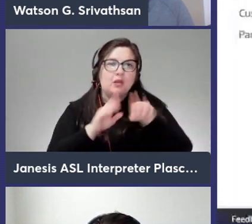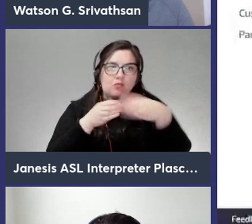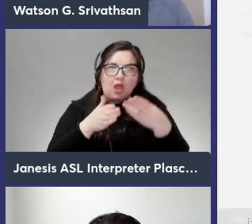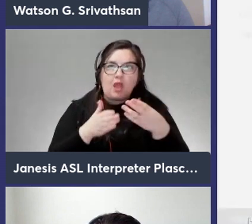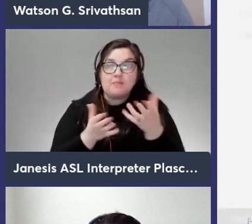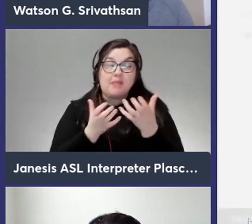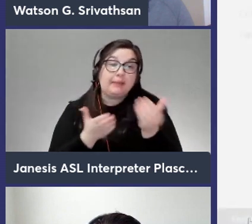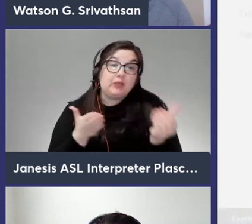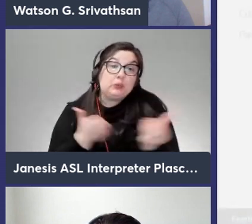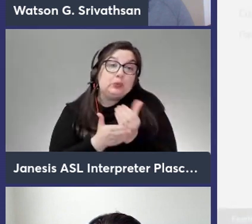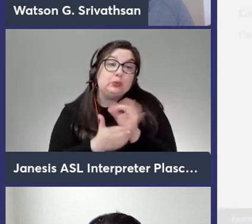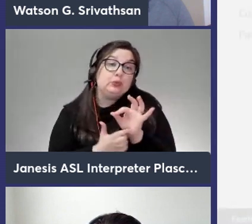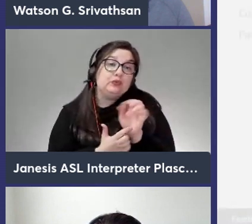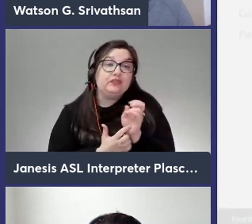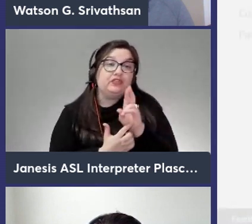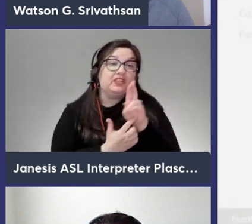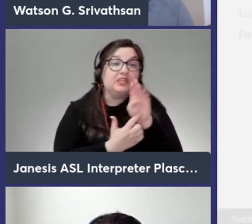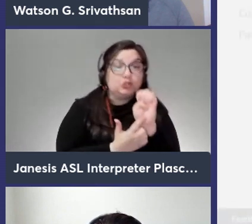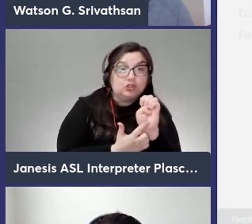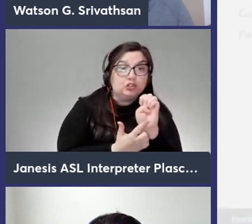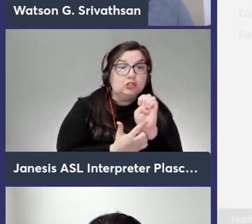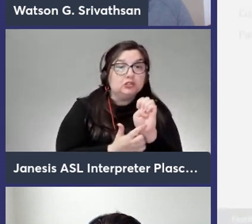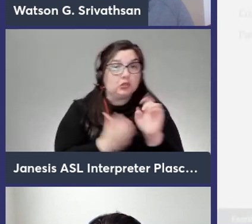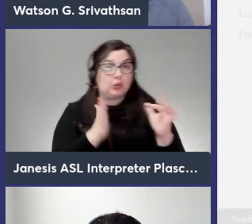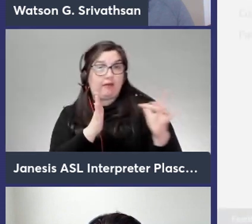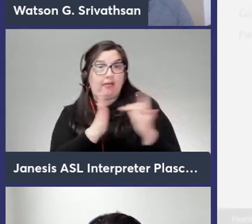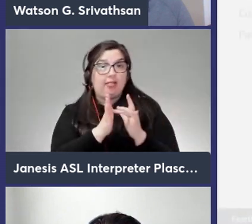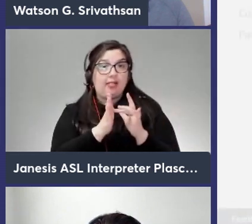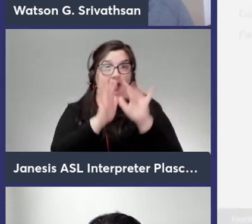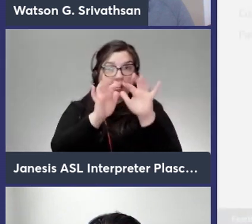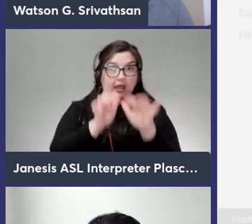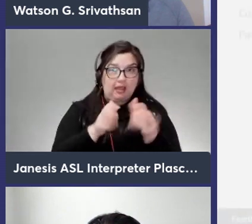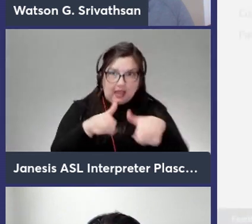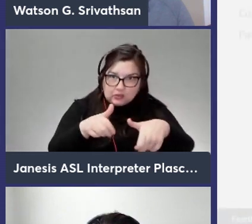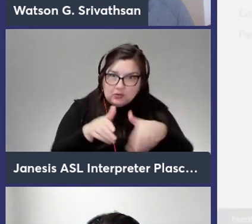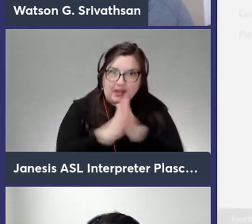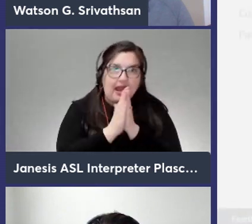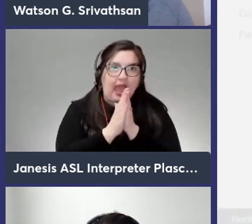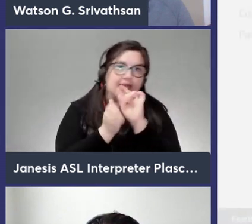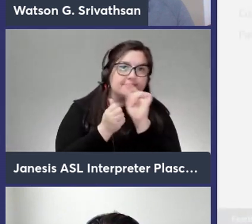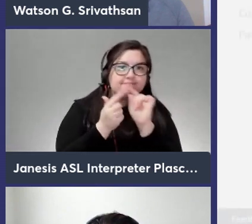you can click here for the feedback and ask for new feature requests for Amazon Translate.